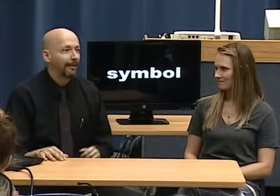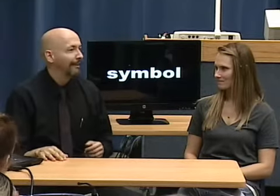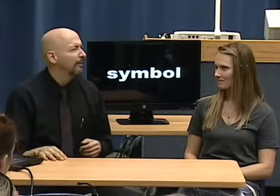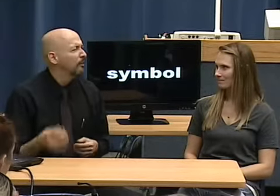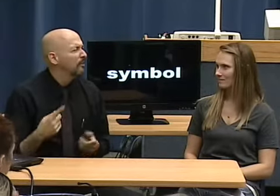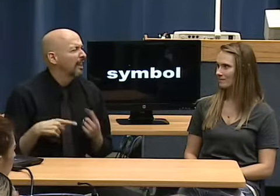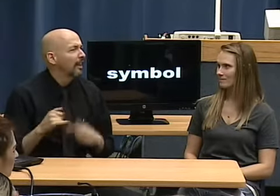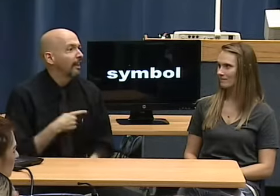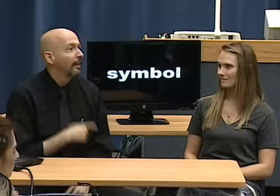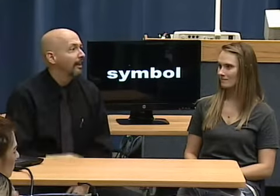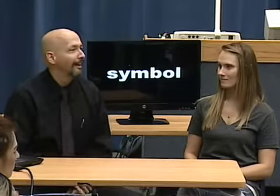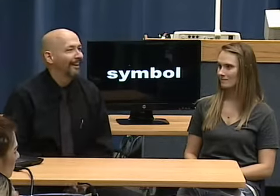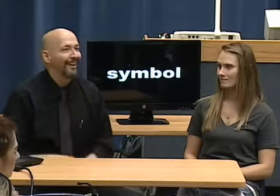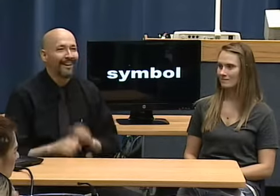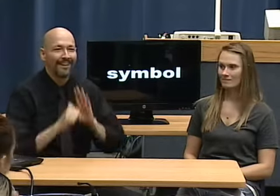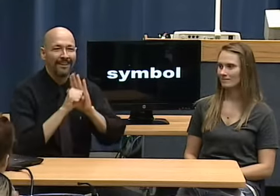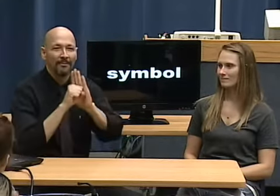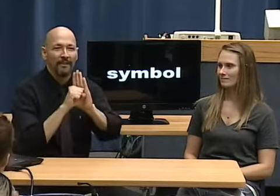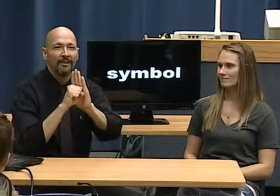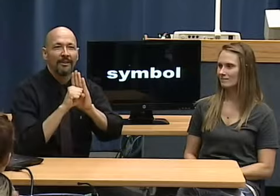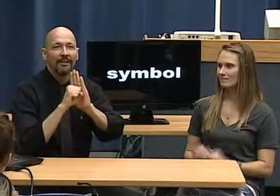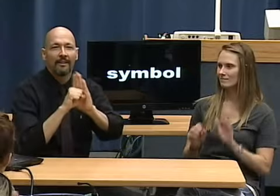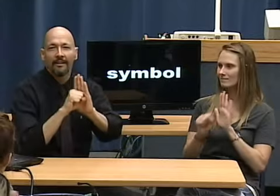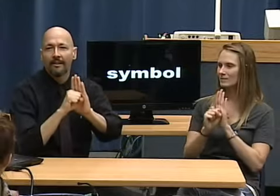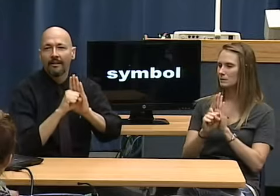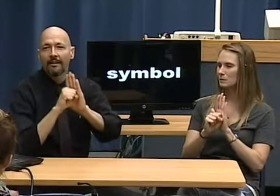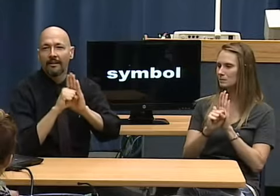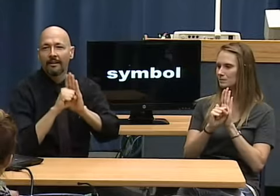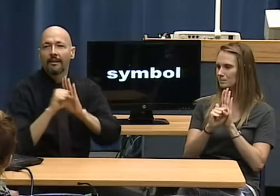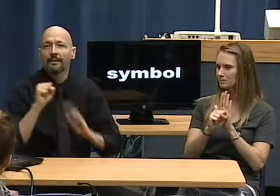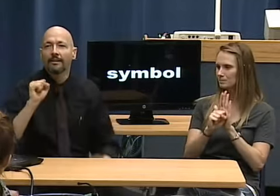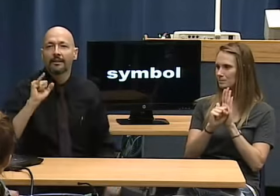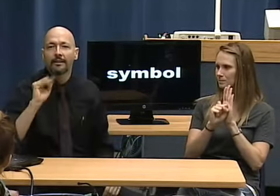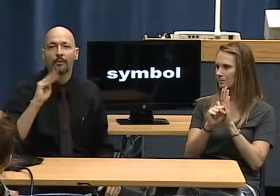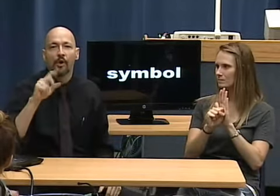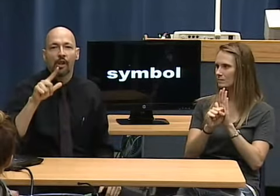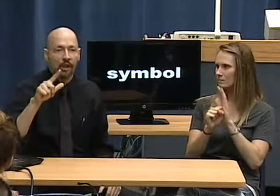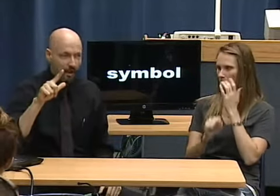What's the sign for that? Symbol. S-Y-M-B-O-L